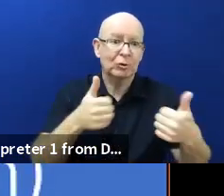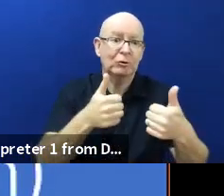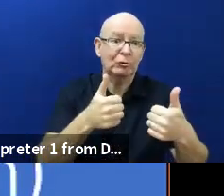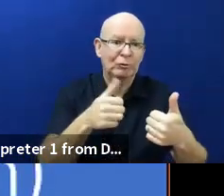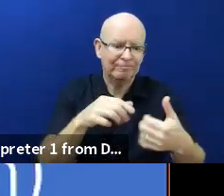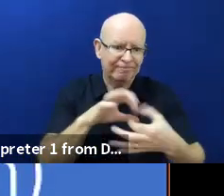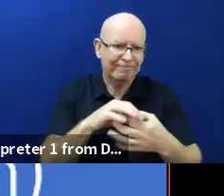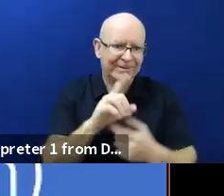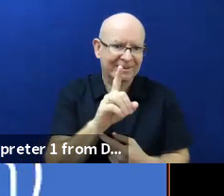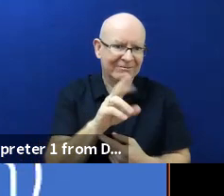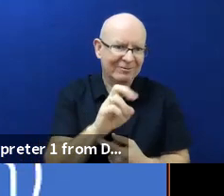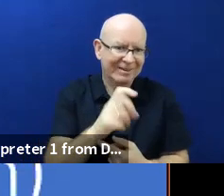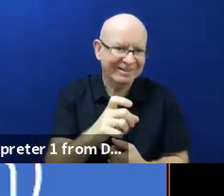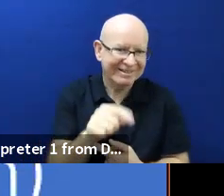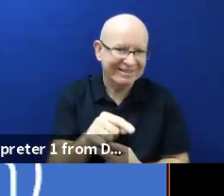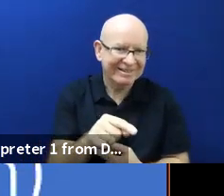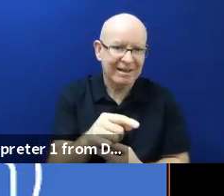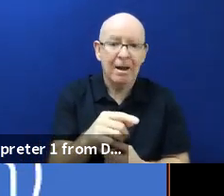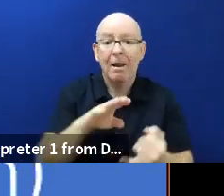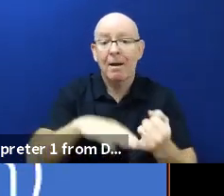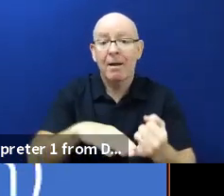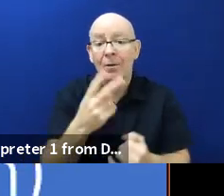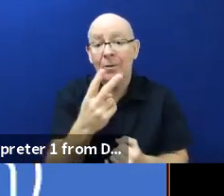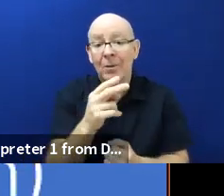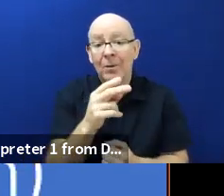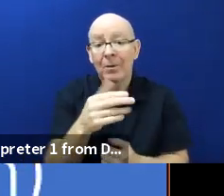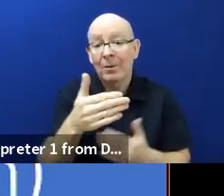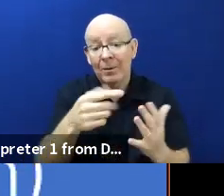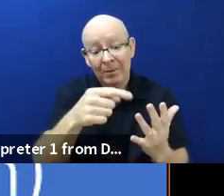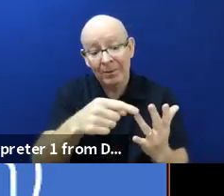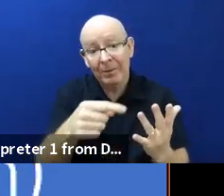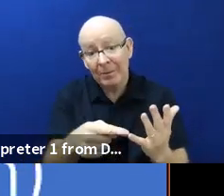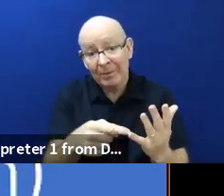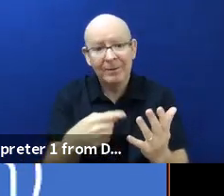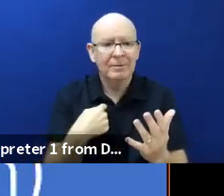There are two sources of disability statistics in Thailand, so the first one comes from registration